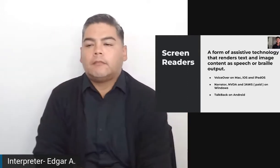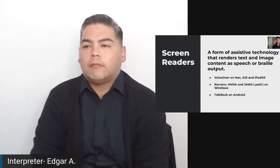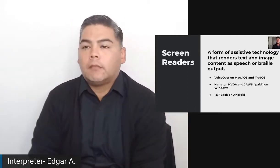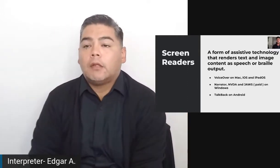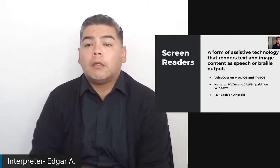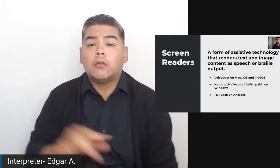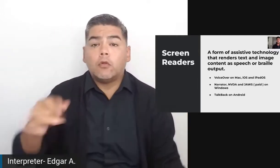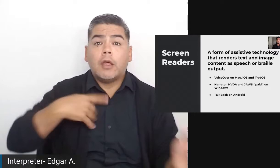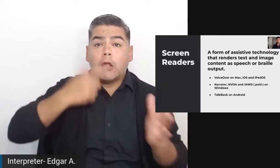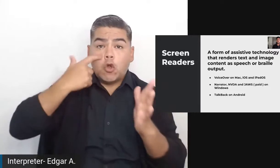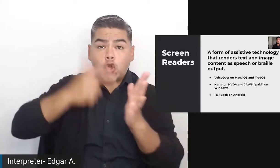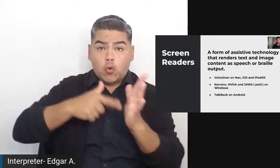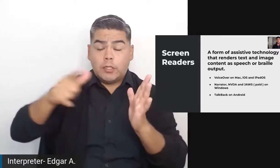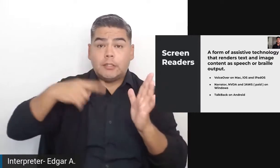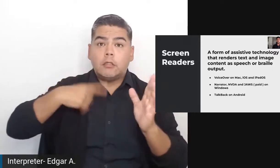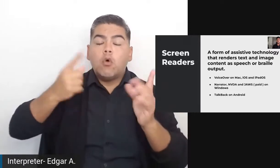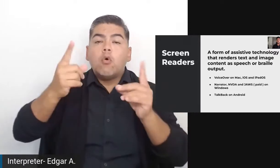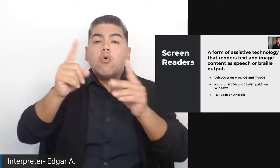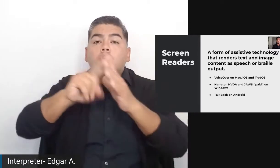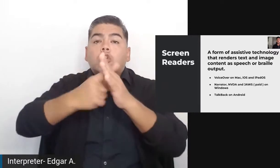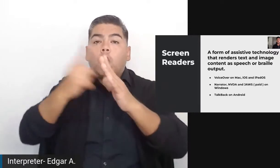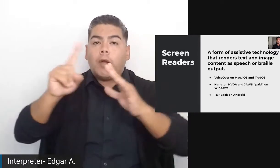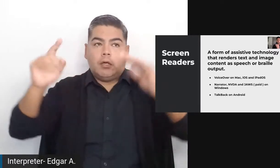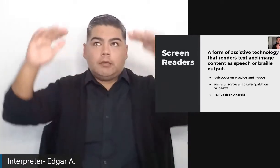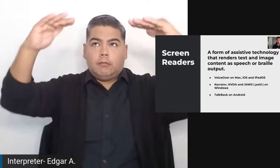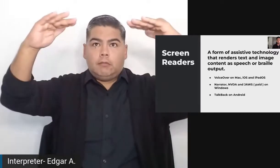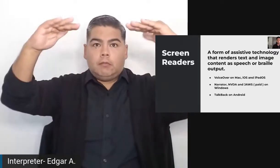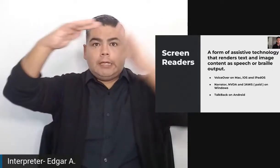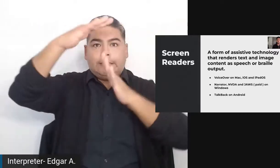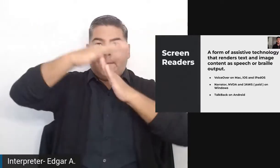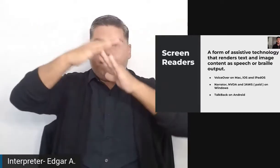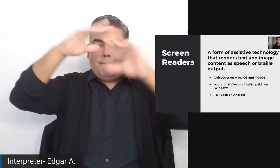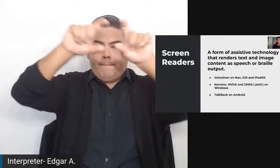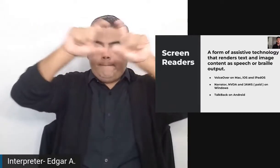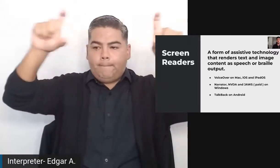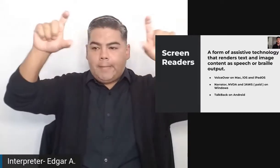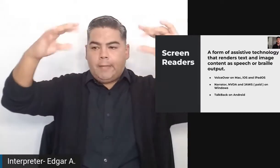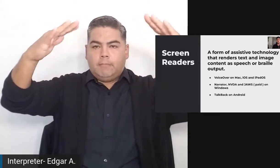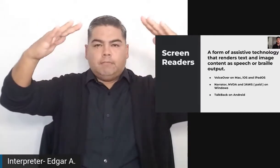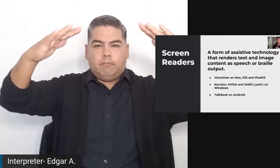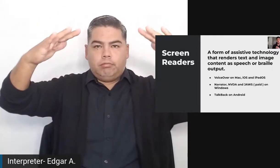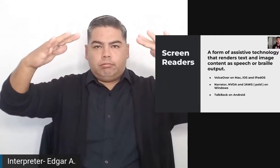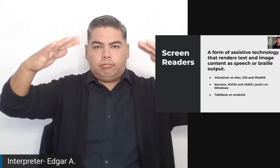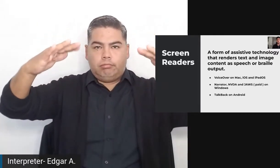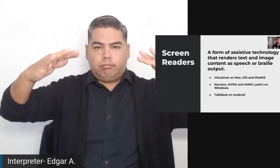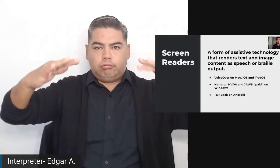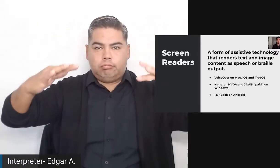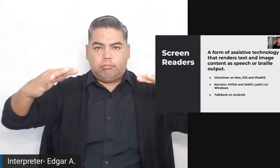and moves all the way to the bottom of the screen. And along the way it reads about the content that it encounters